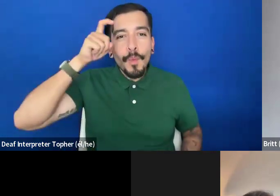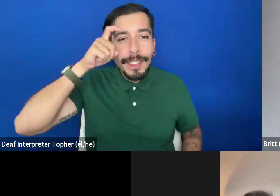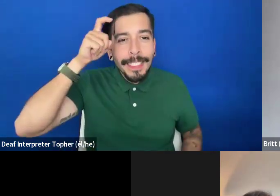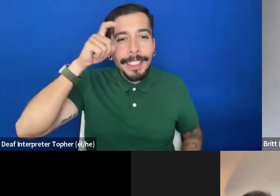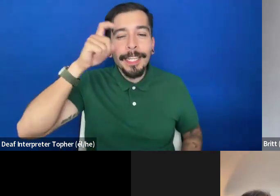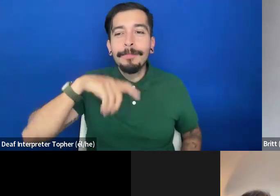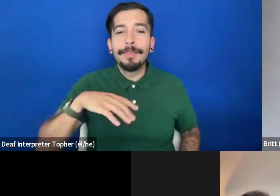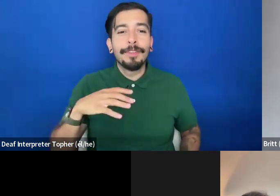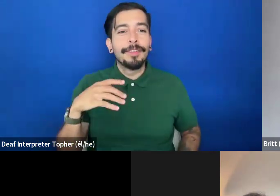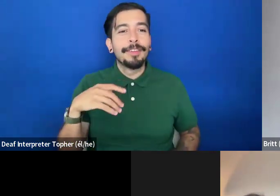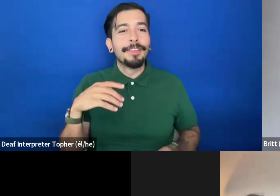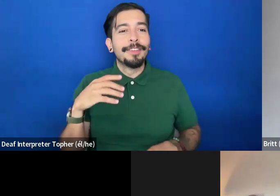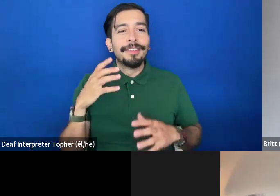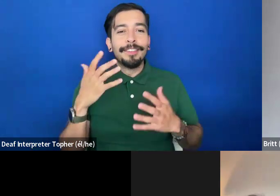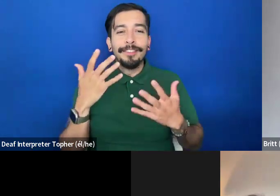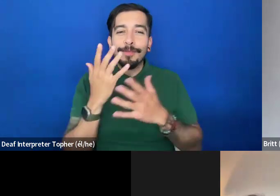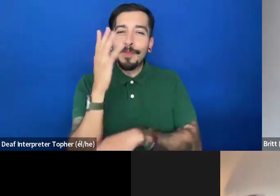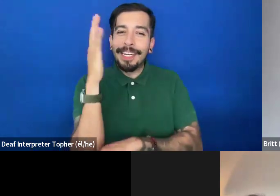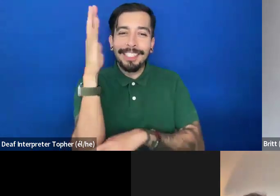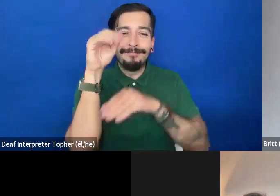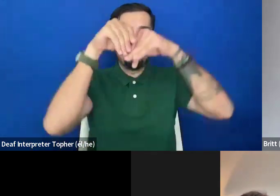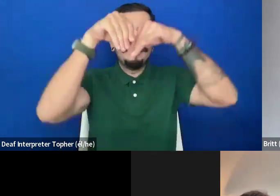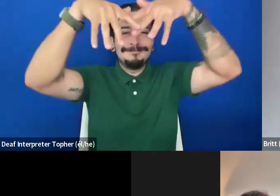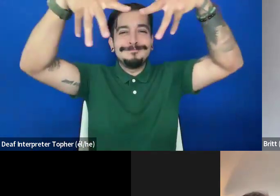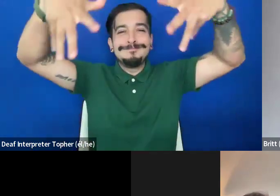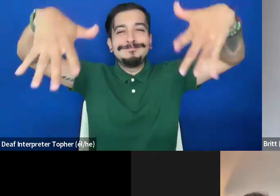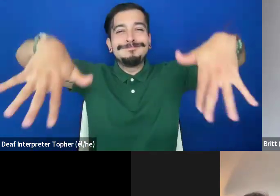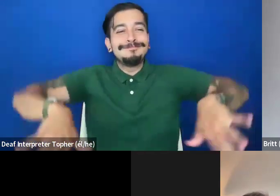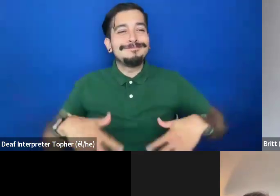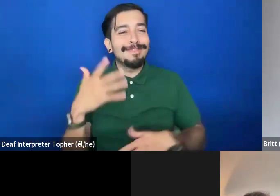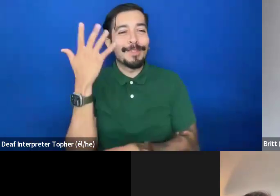The way how their underground root system has this silent but